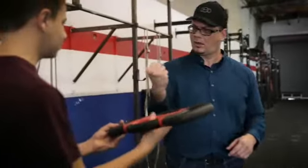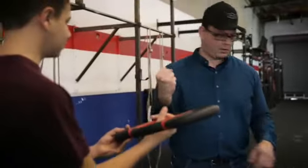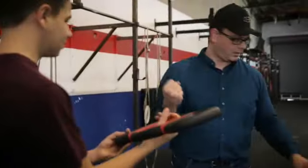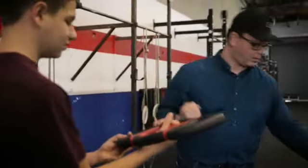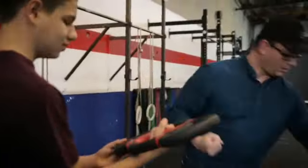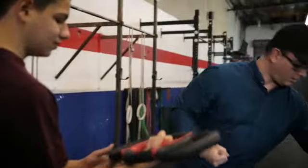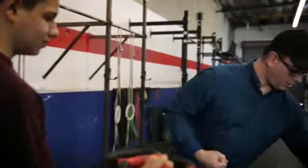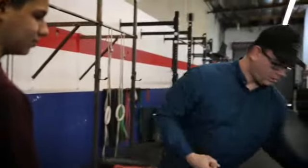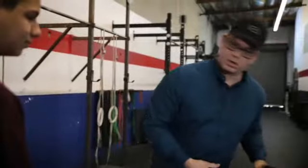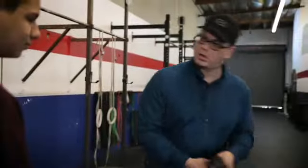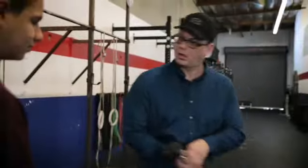Hold this up.